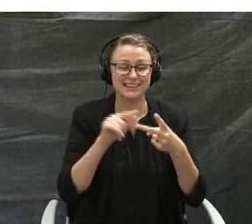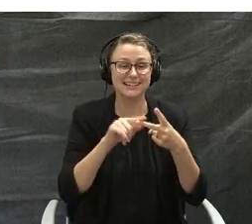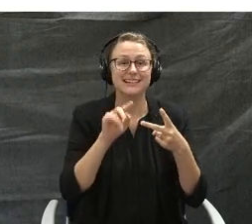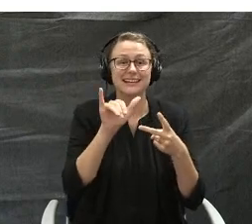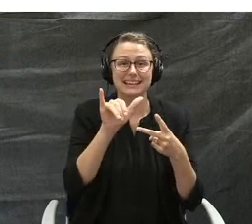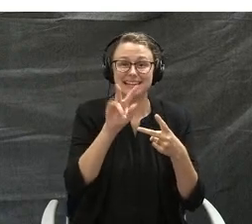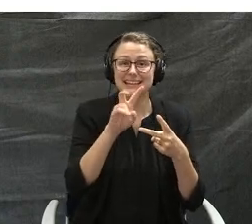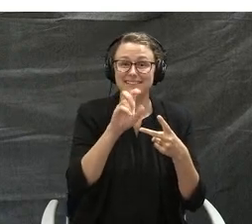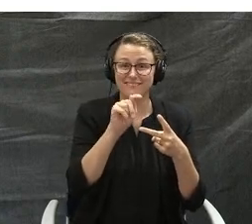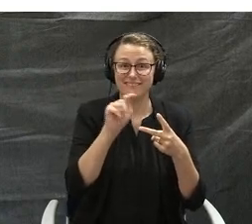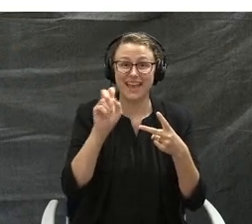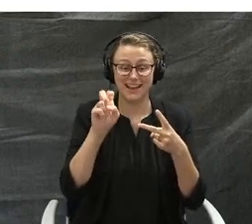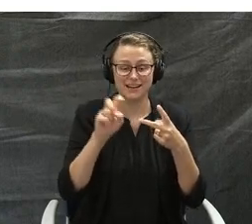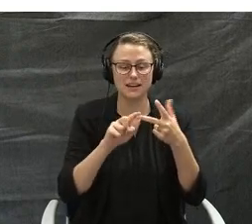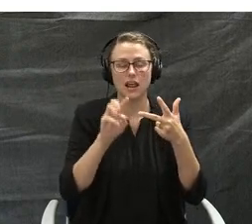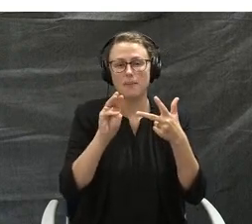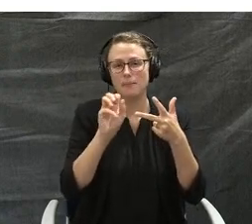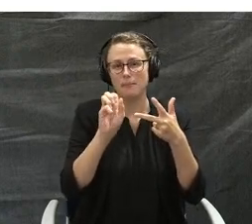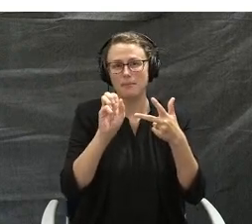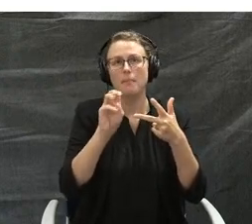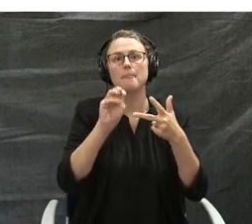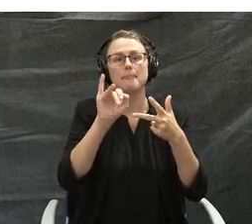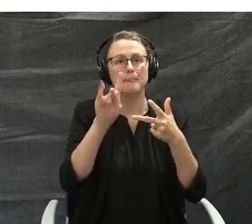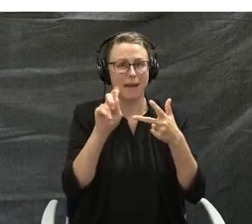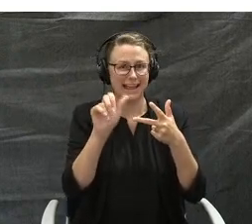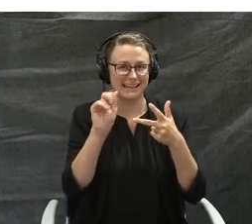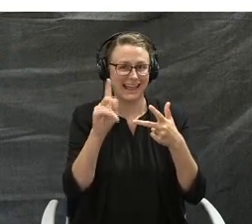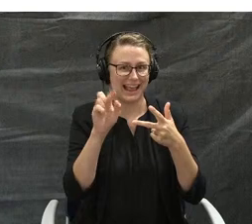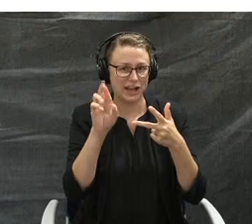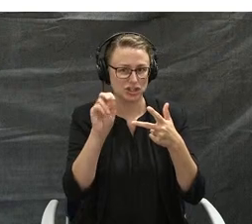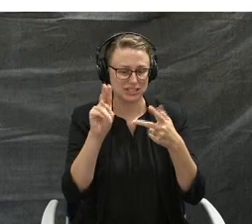Webster of Minneapolis. Mark, excuse me, Mike Anderson, Jeremy